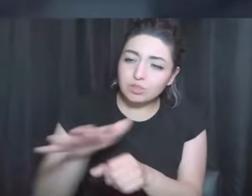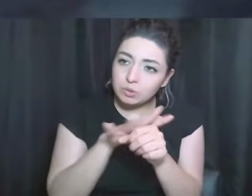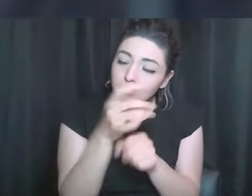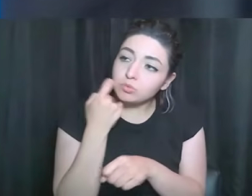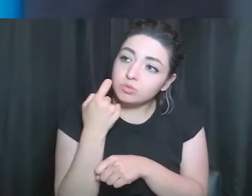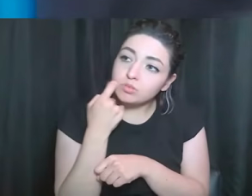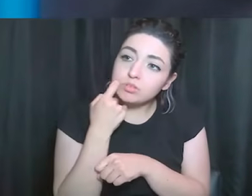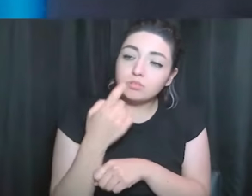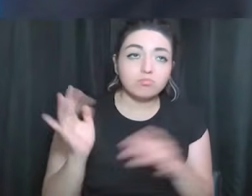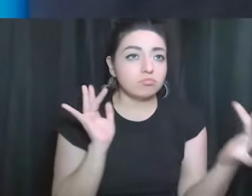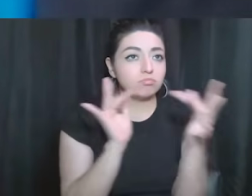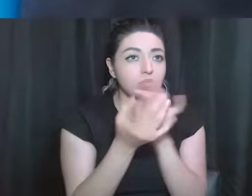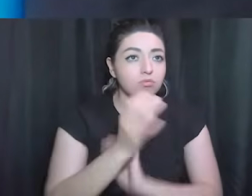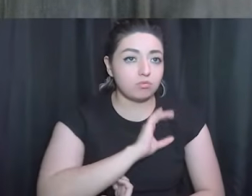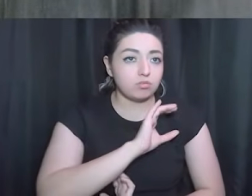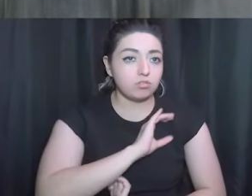but we have no clue what model number.